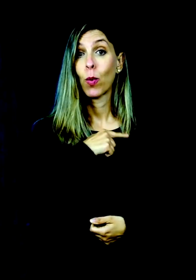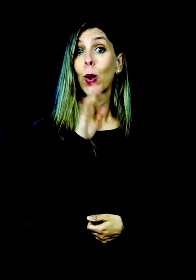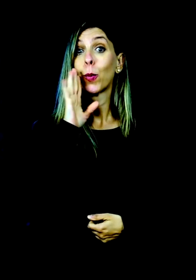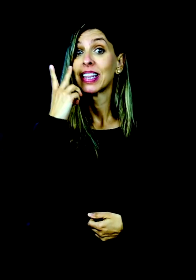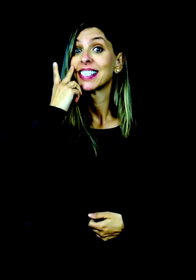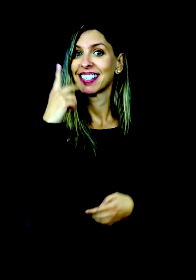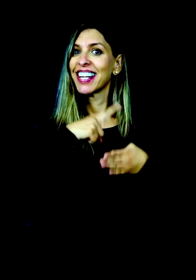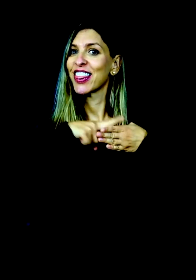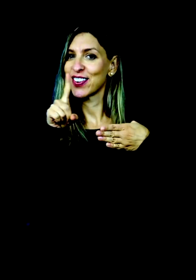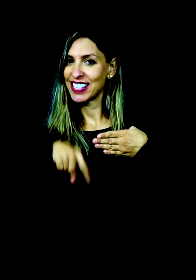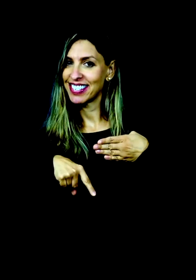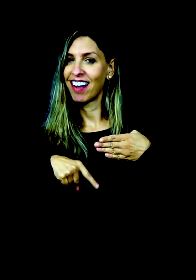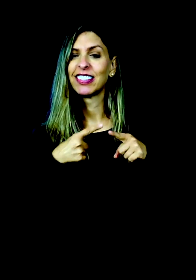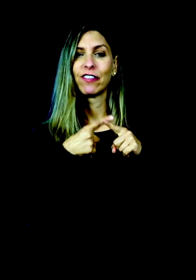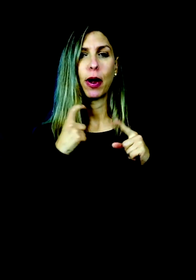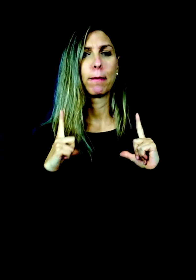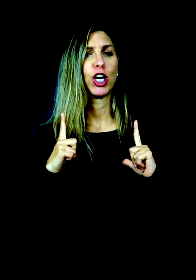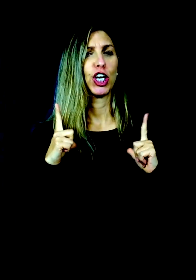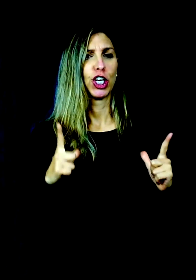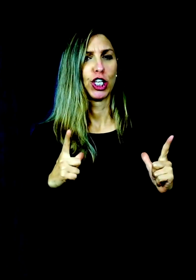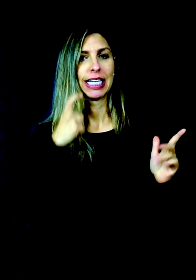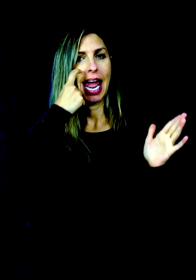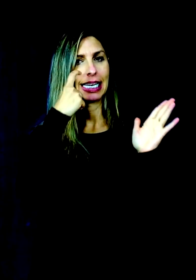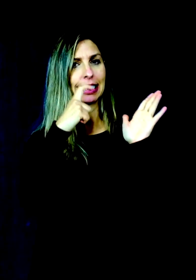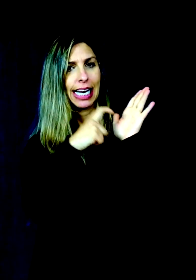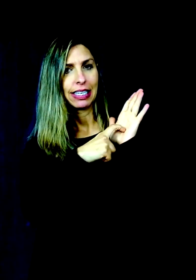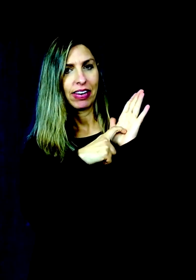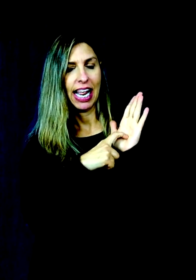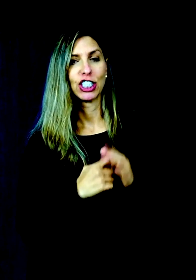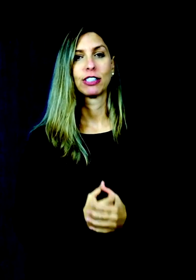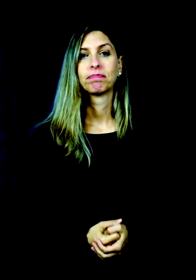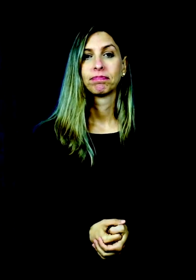the Minnesota Department of Health and the Minnesota Department of Education.